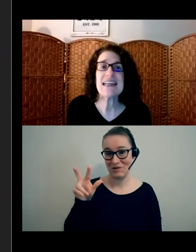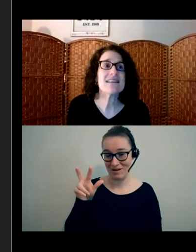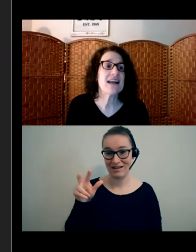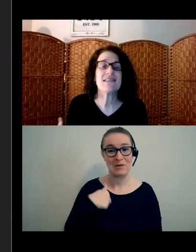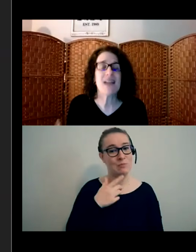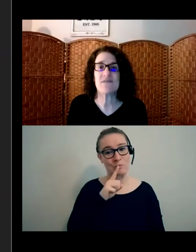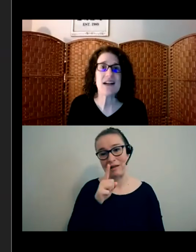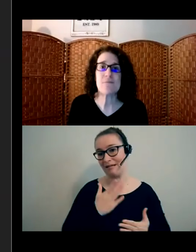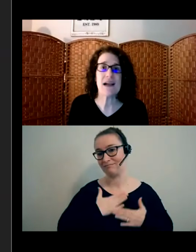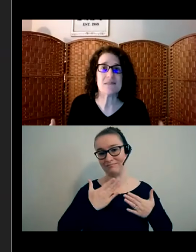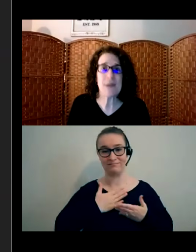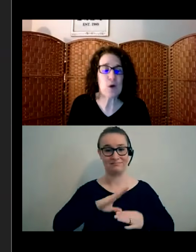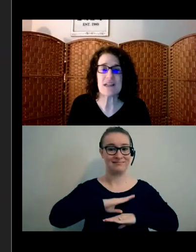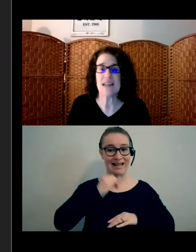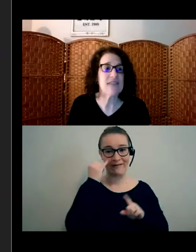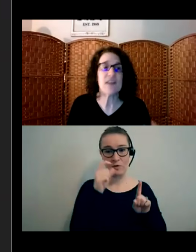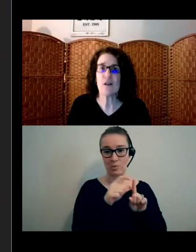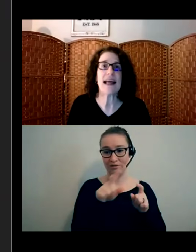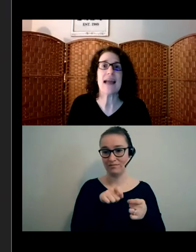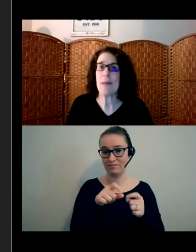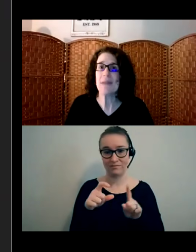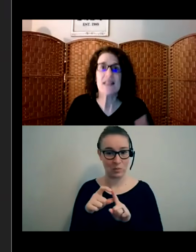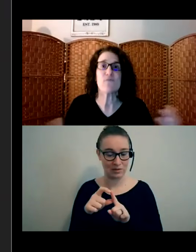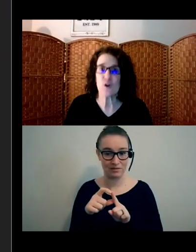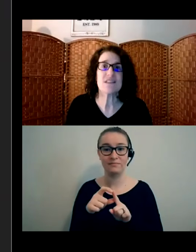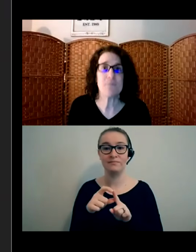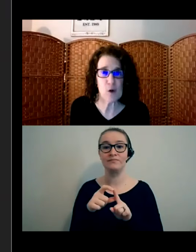It doesn't affect my experience. I feel like I'm getting the full experience.